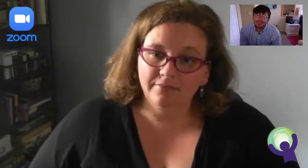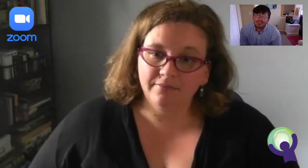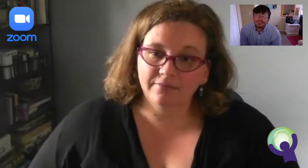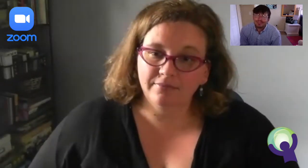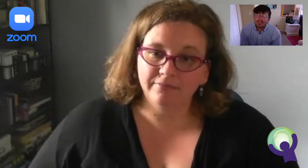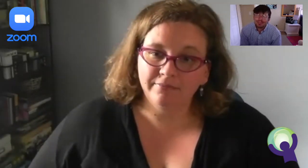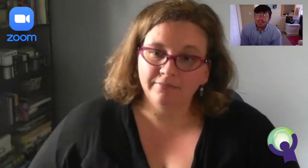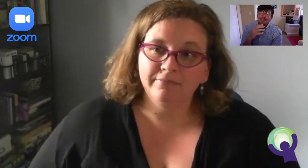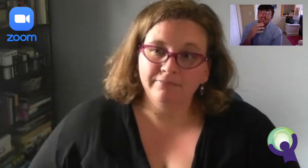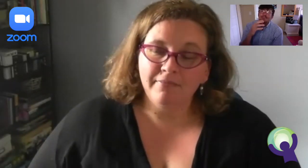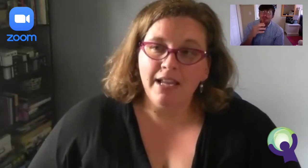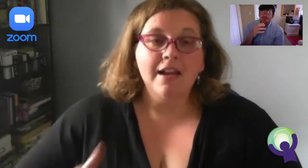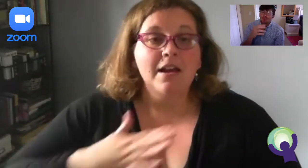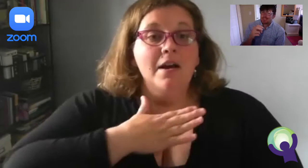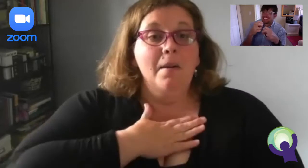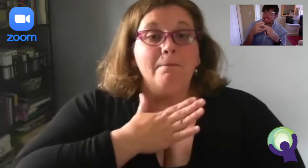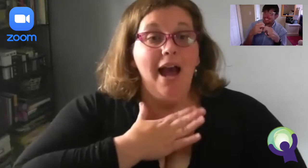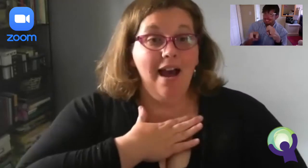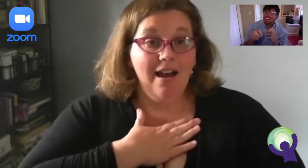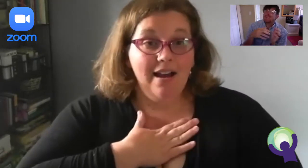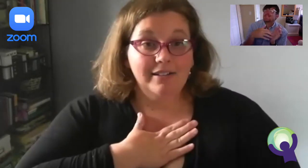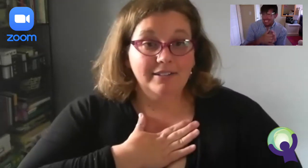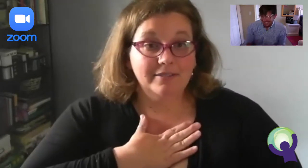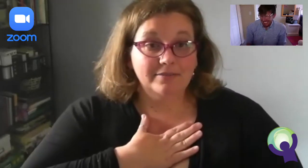If you can do that it's so important.